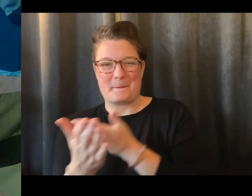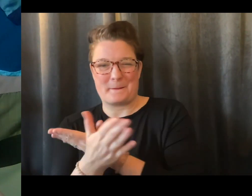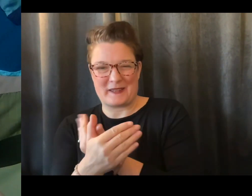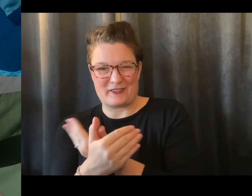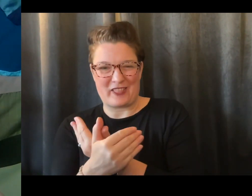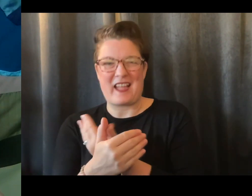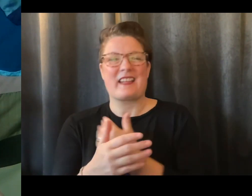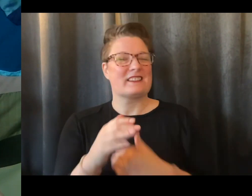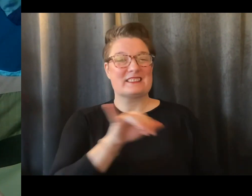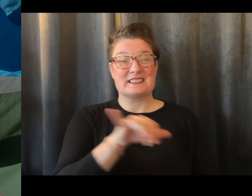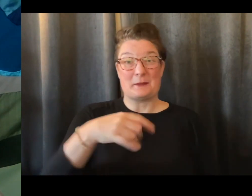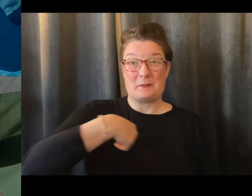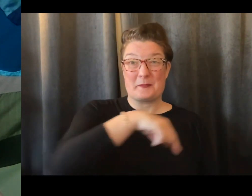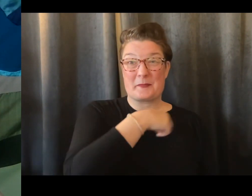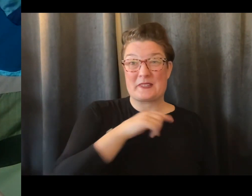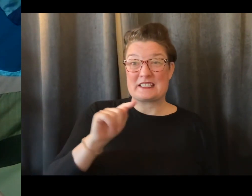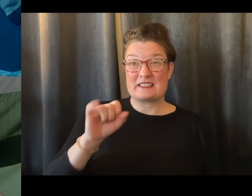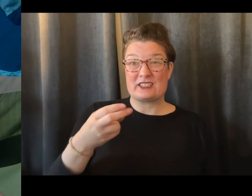we need the mush to fly.